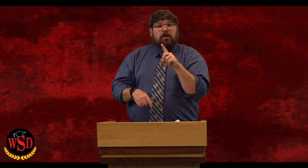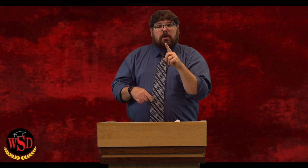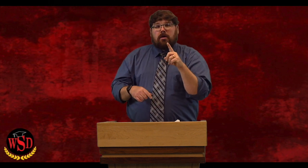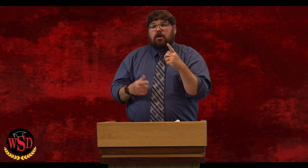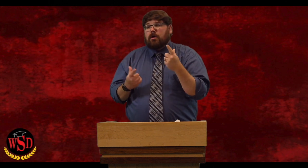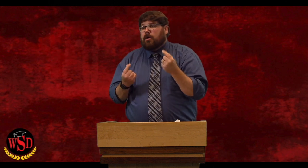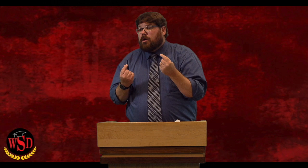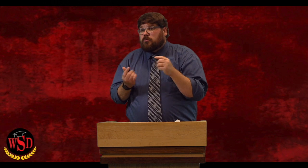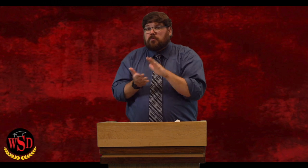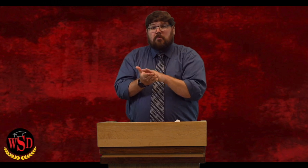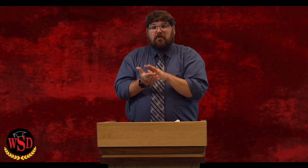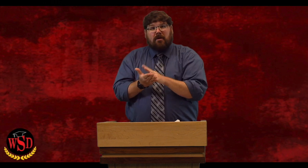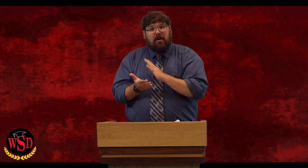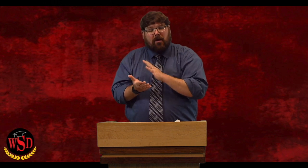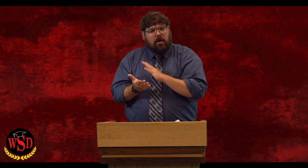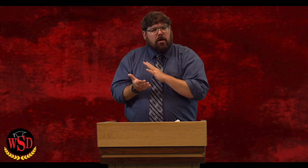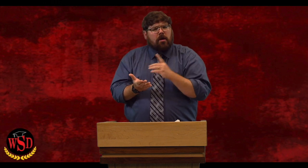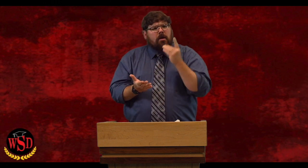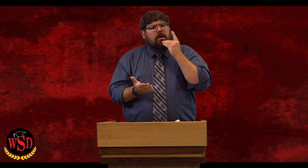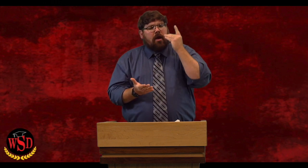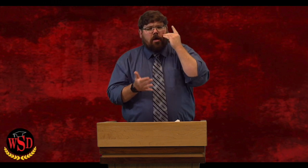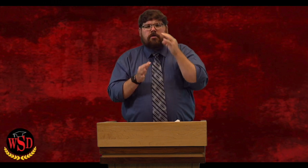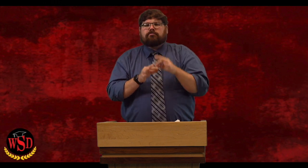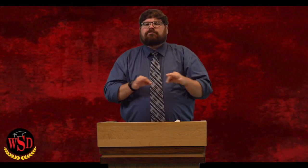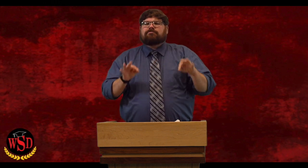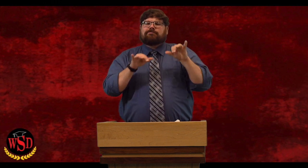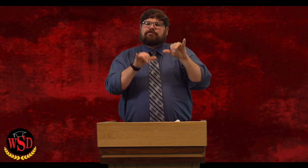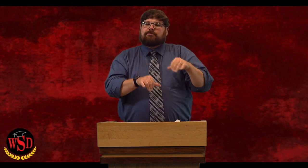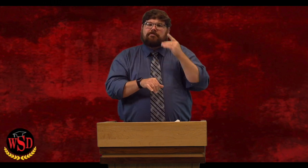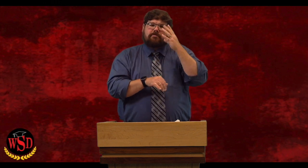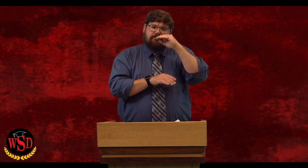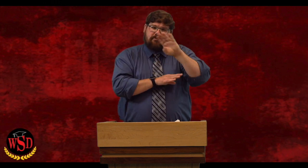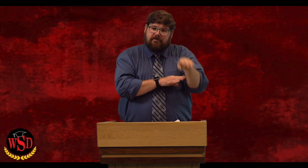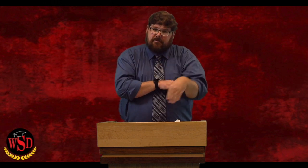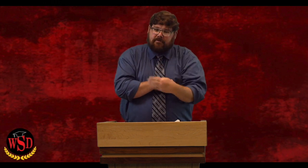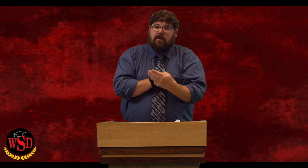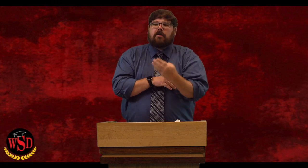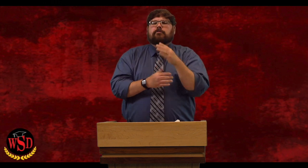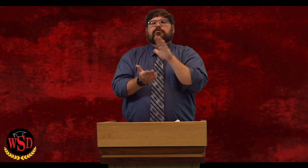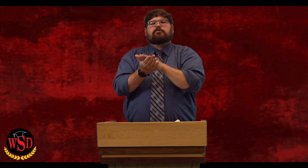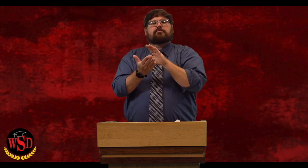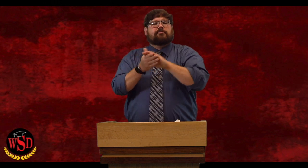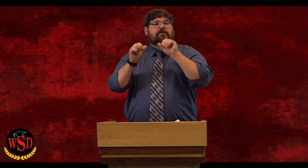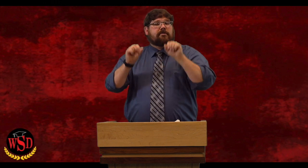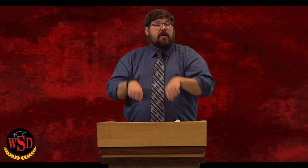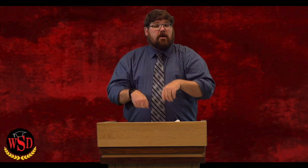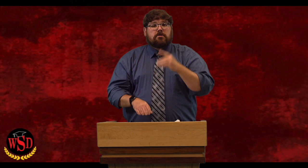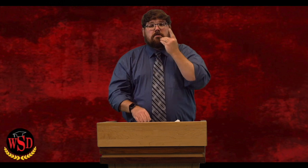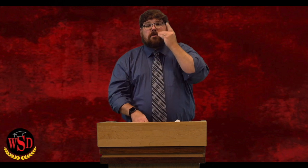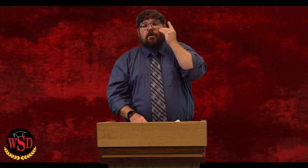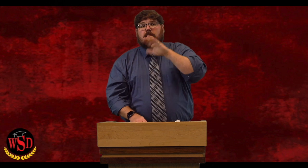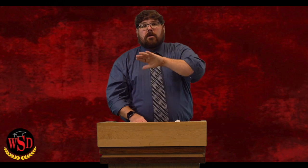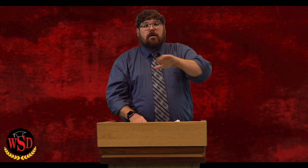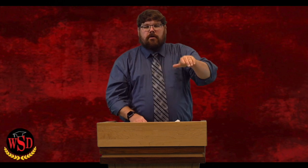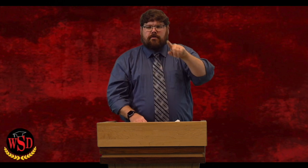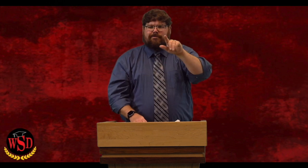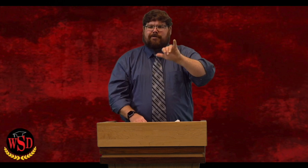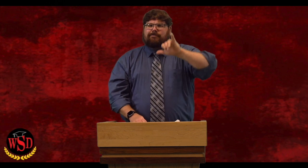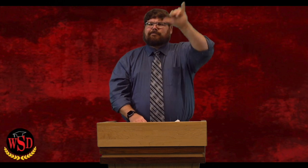But the dorm is where you spend the night when your home is too far away. We couldn't be successful without them.